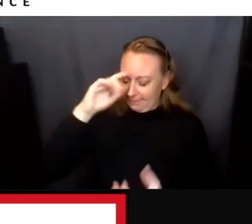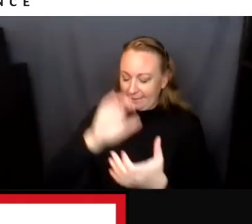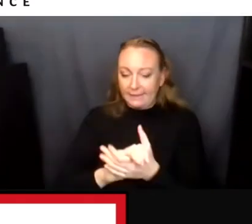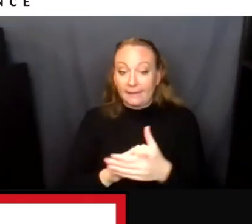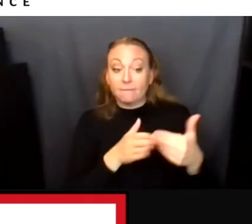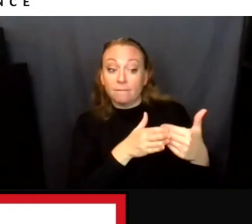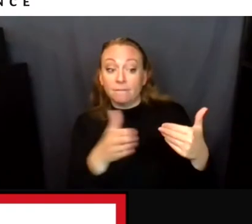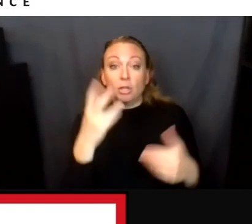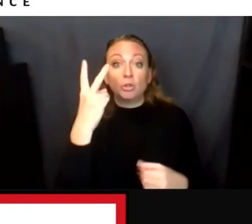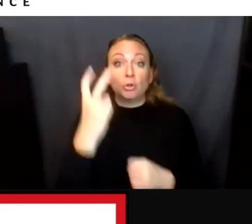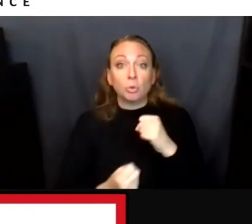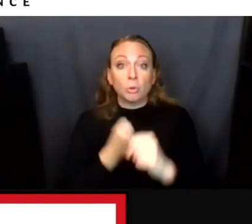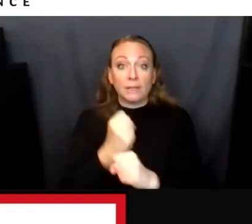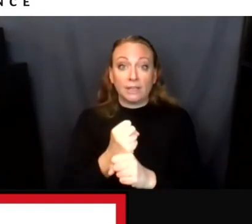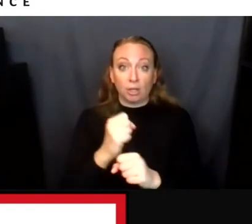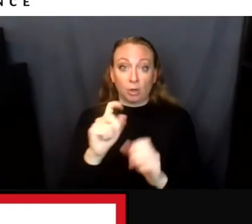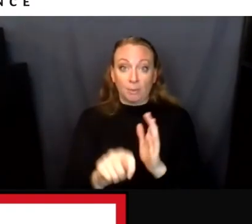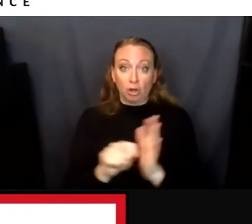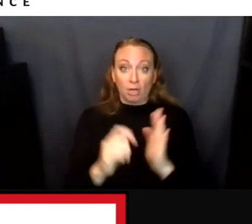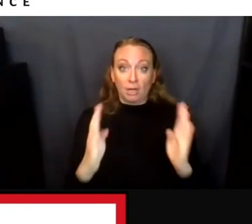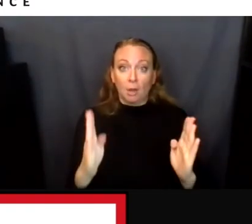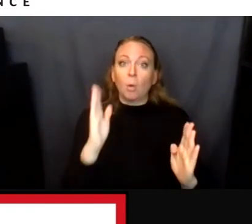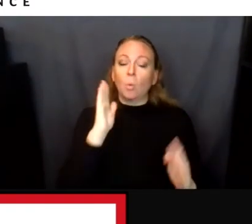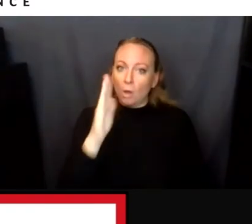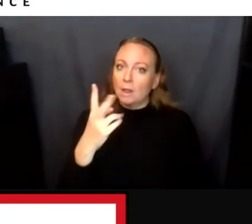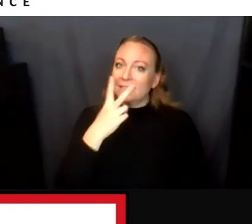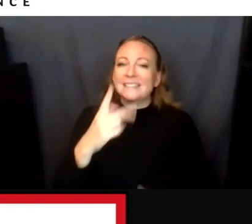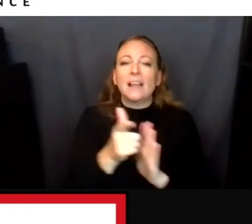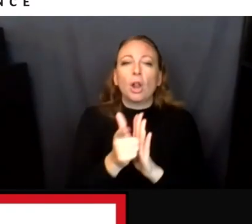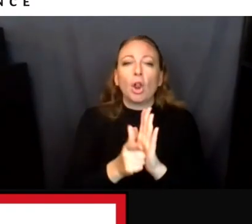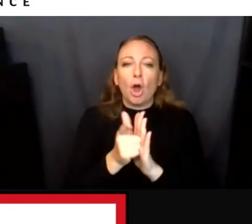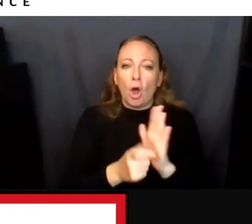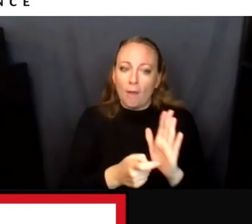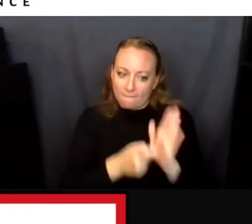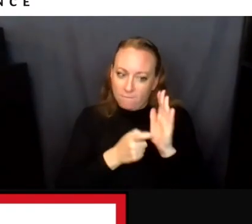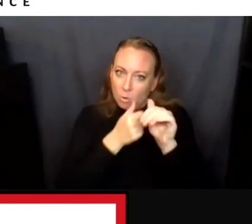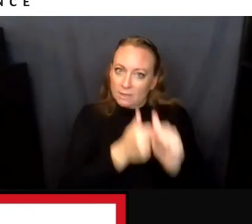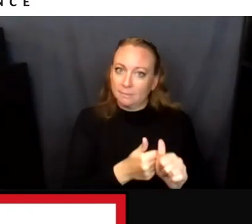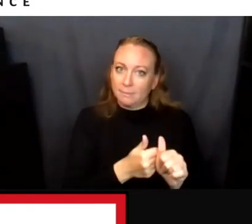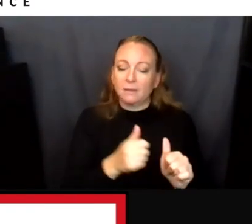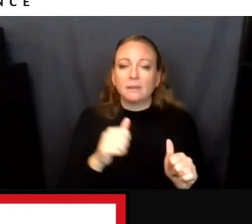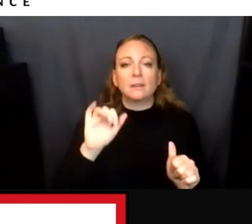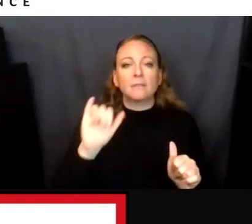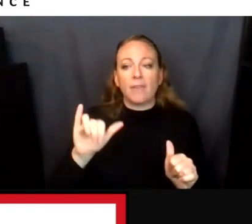you're gonna have legal enforcement of the ADA in technology.